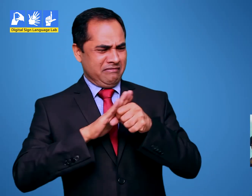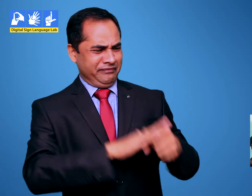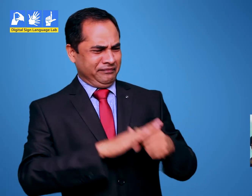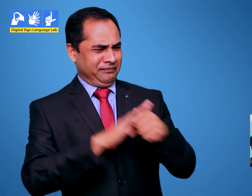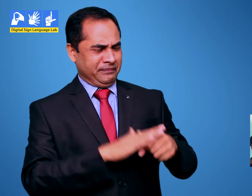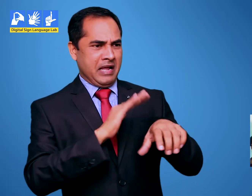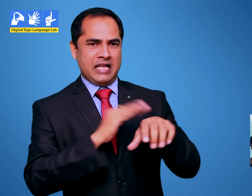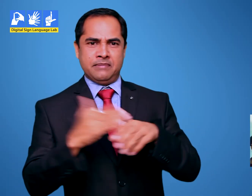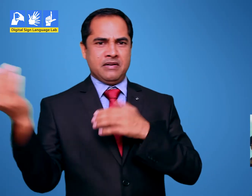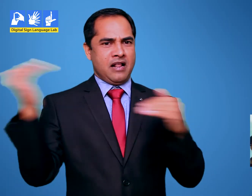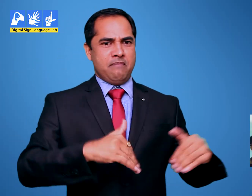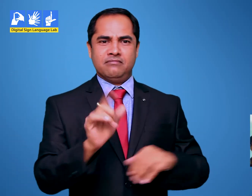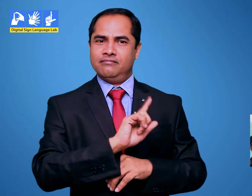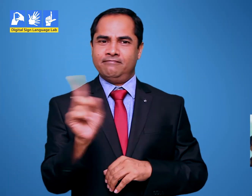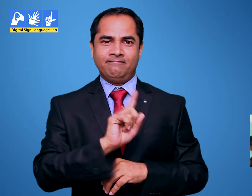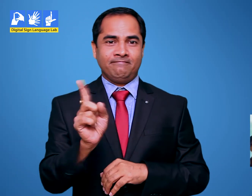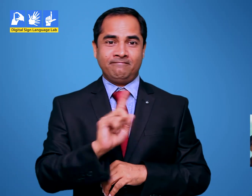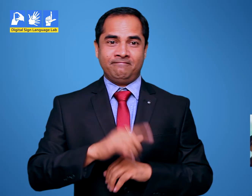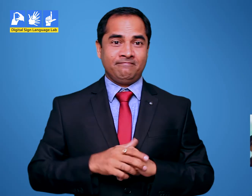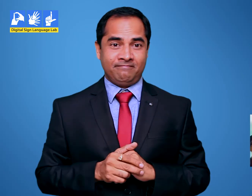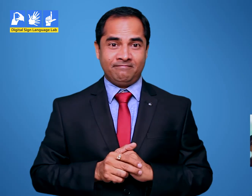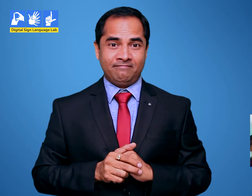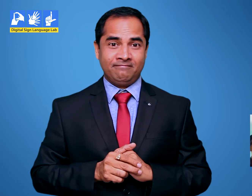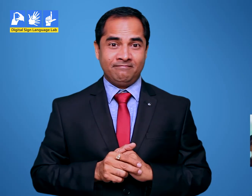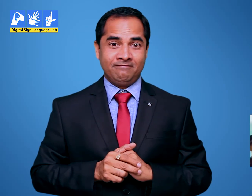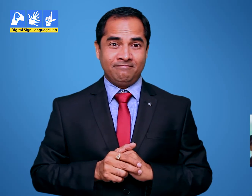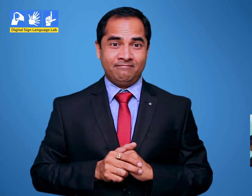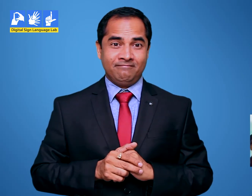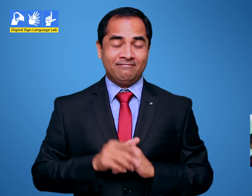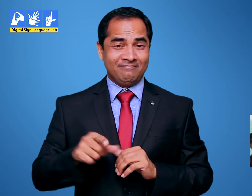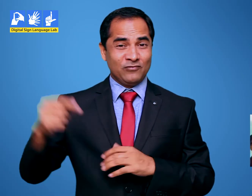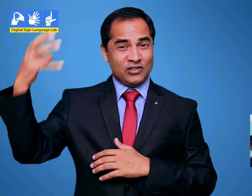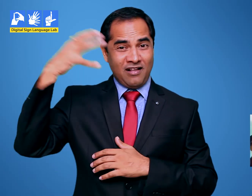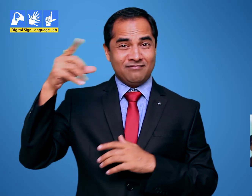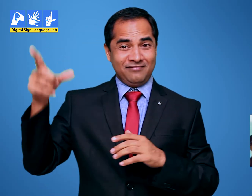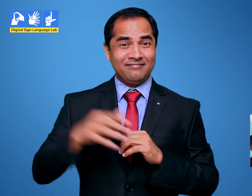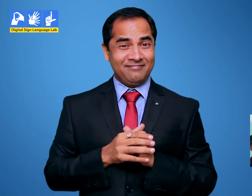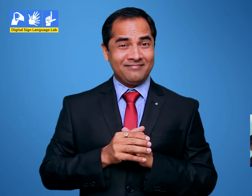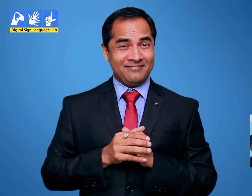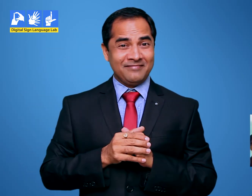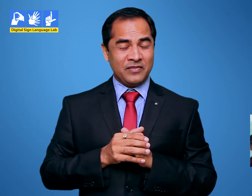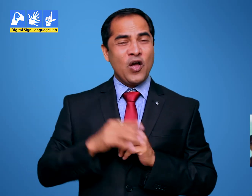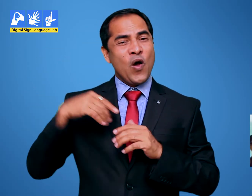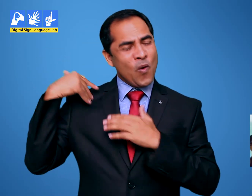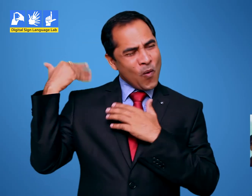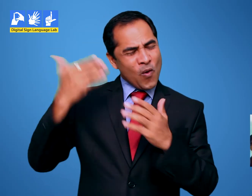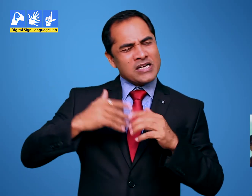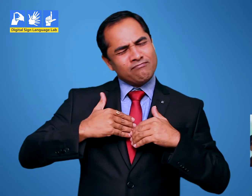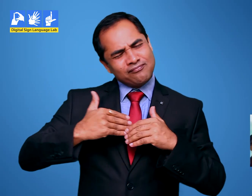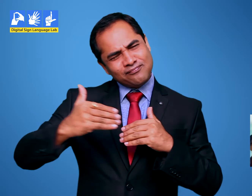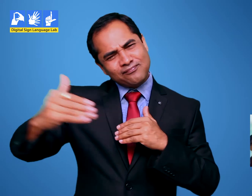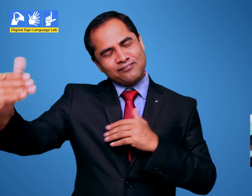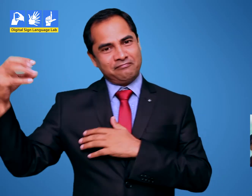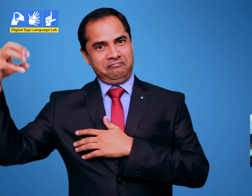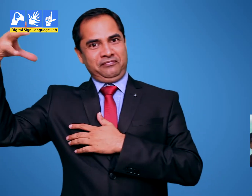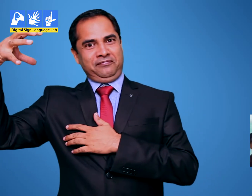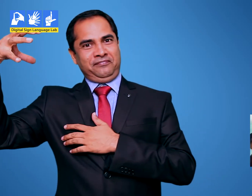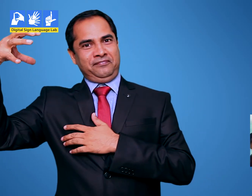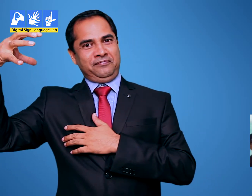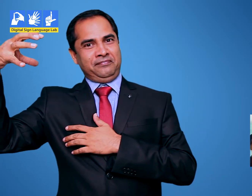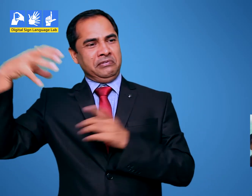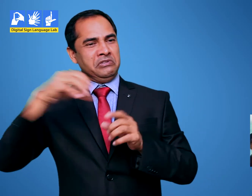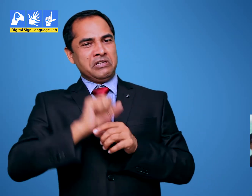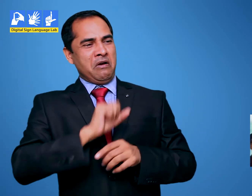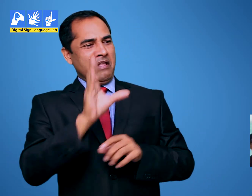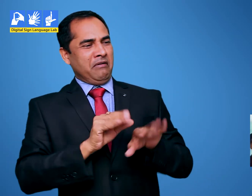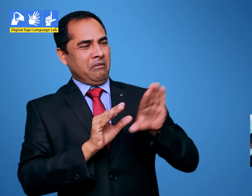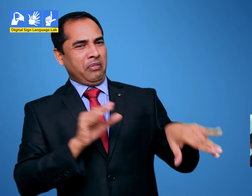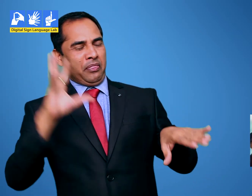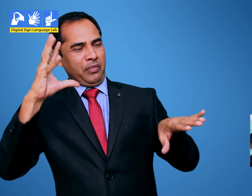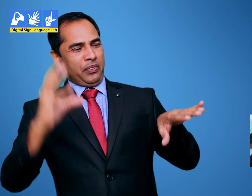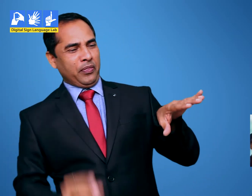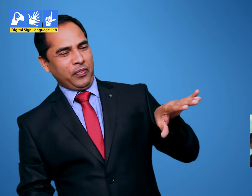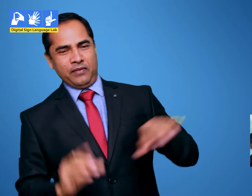one by another. The Sun shall never set on so glorious